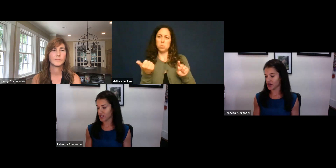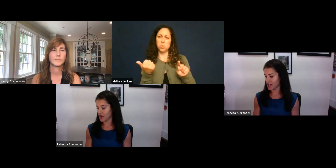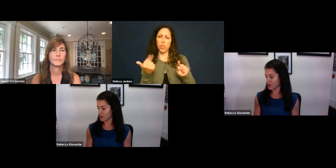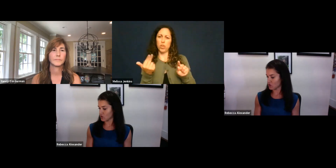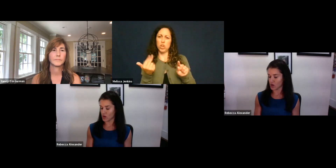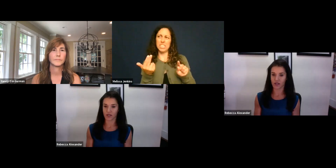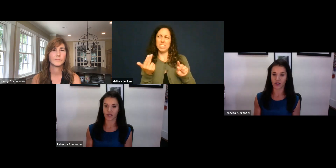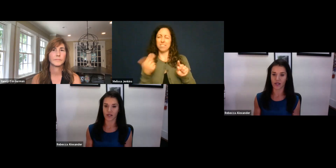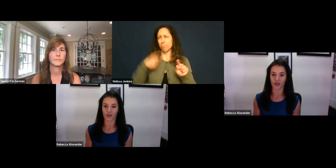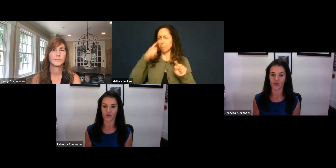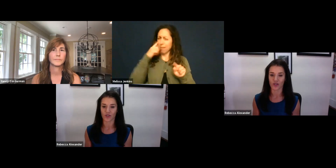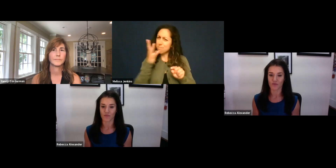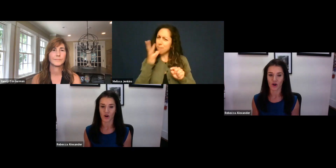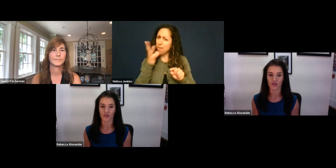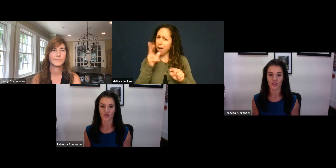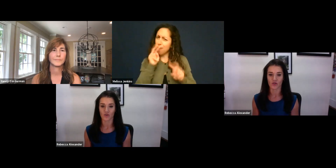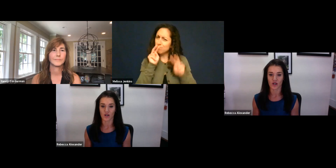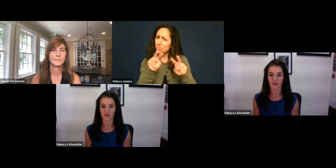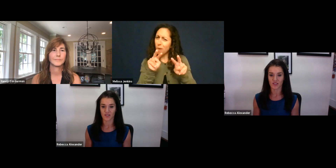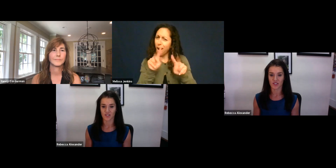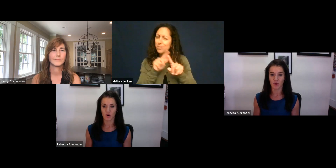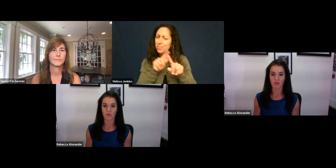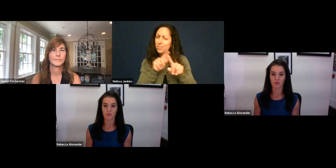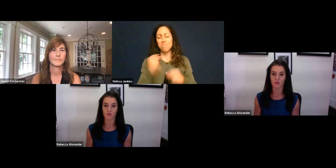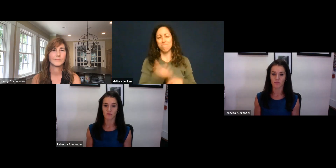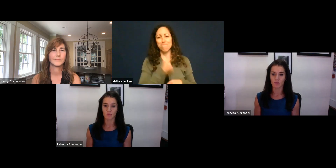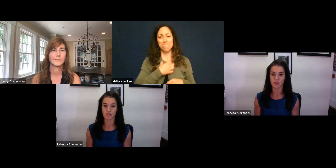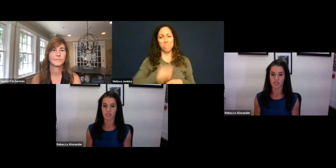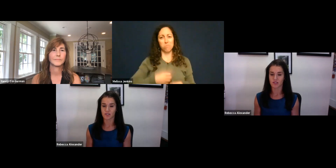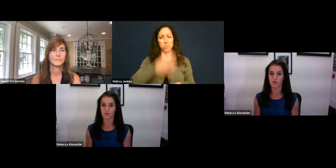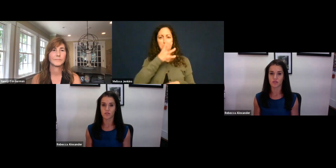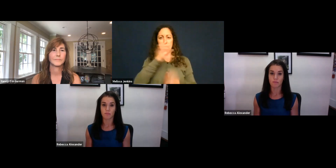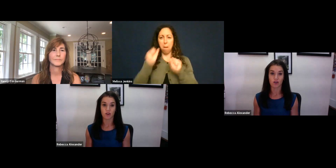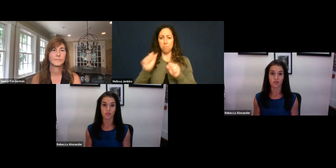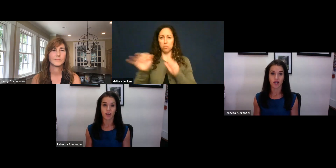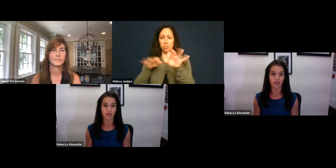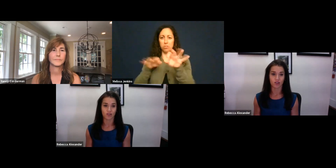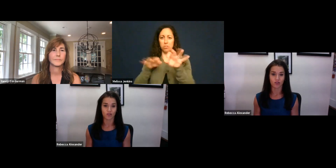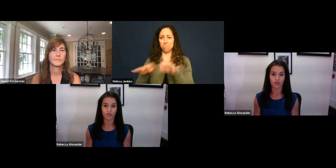she can't be the one to tell you this part of the story because she probably remembers it and knows it better than I do.